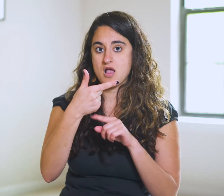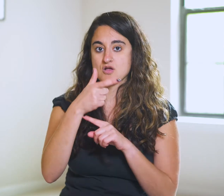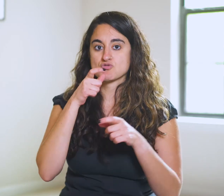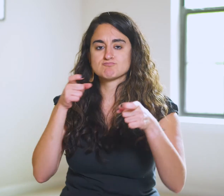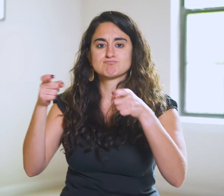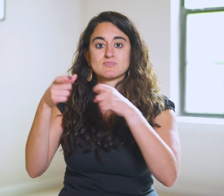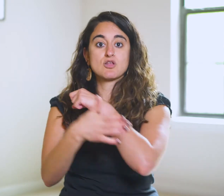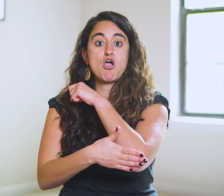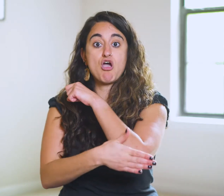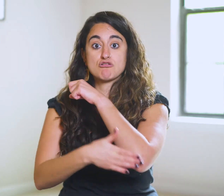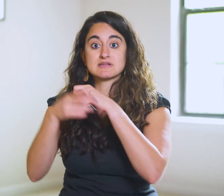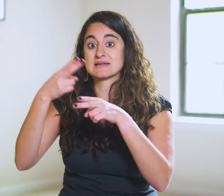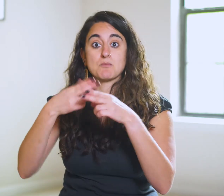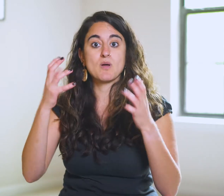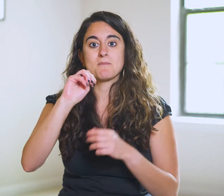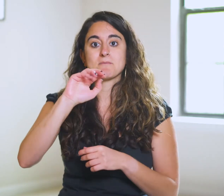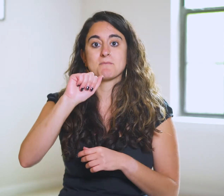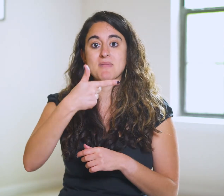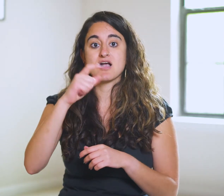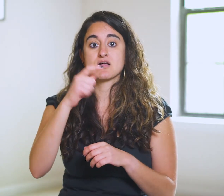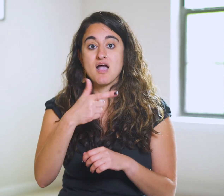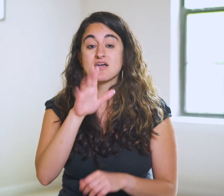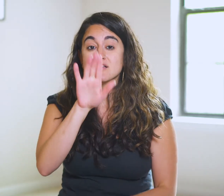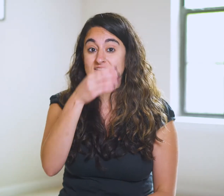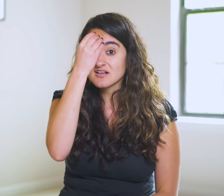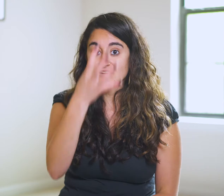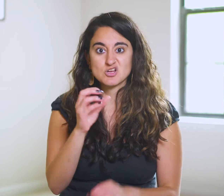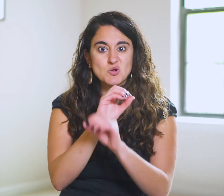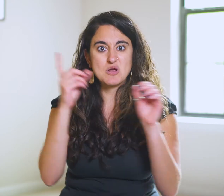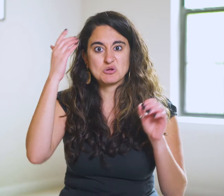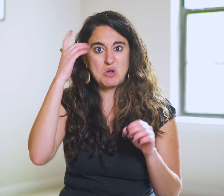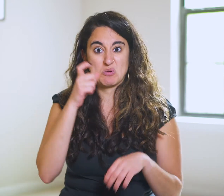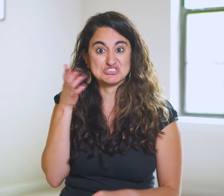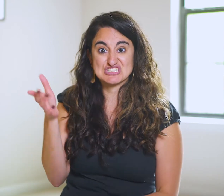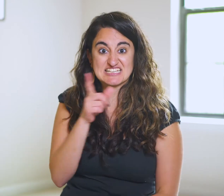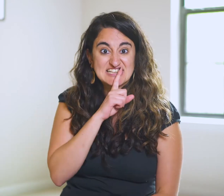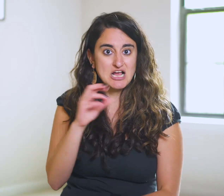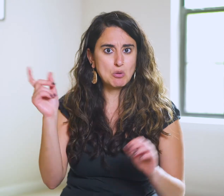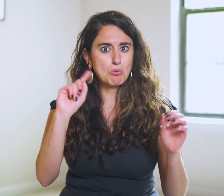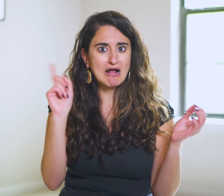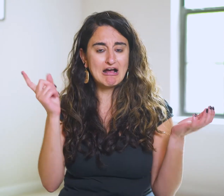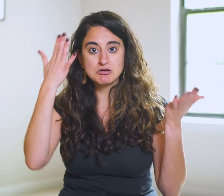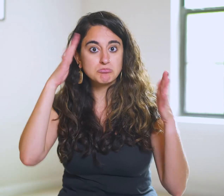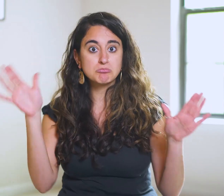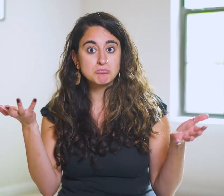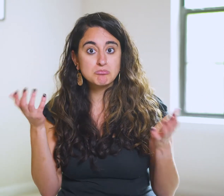who rules a nation named Magog. No one knows who he is or where this is;